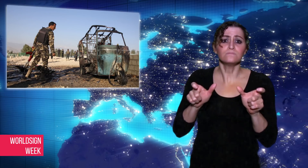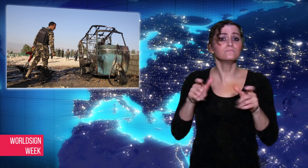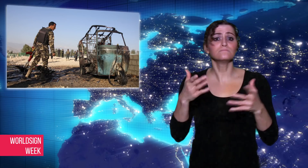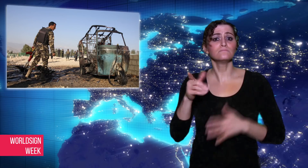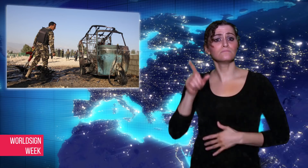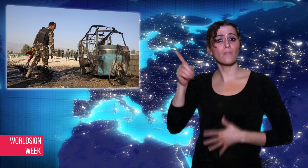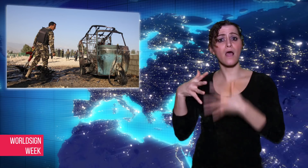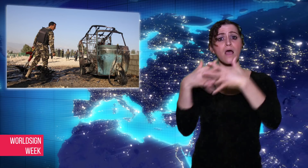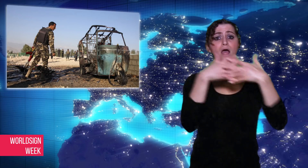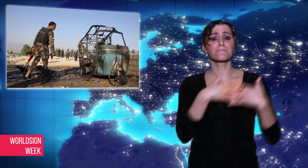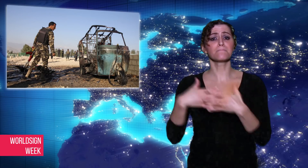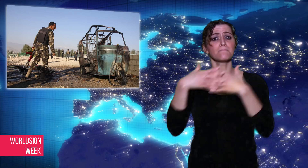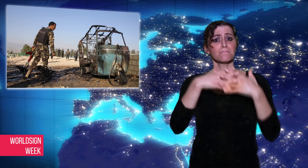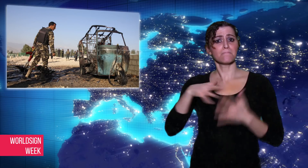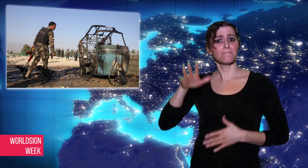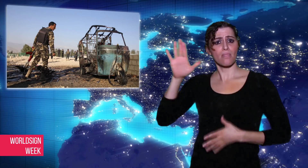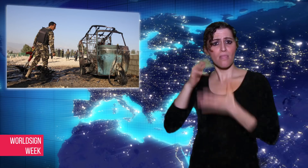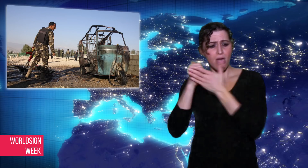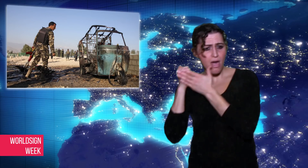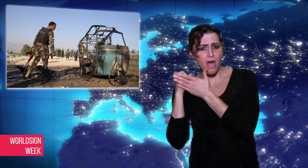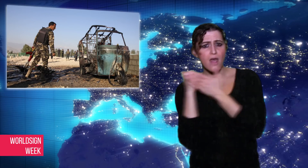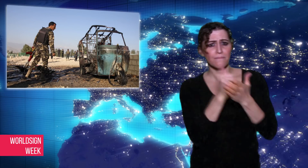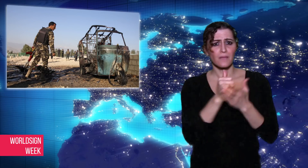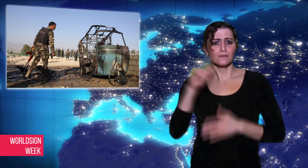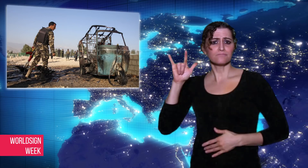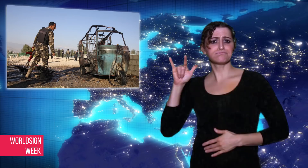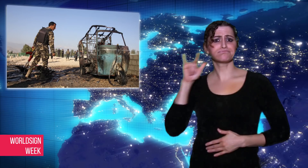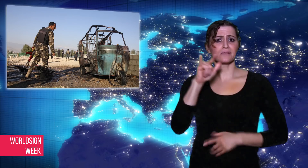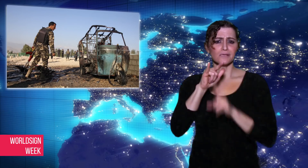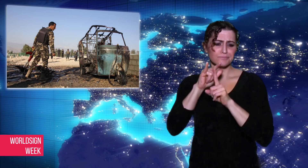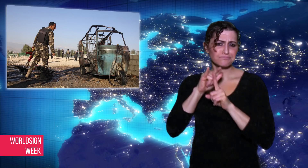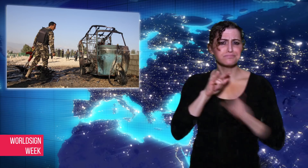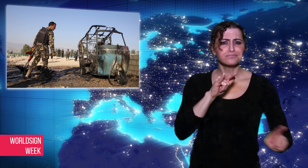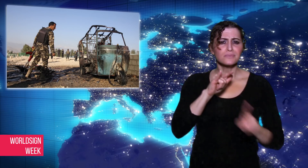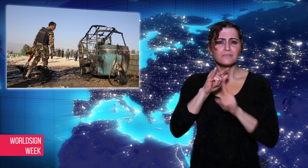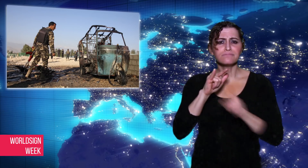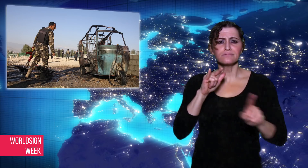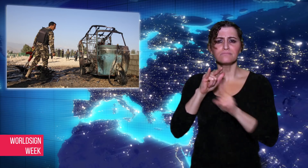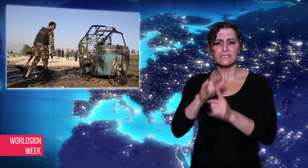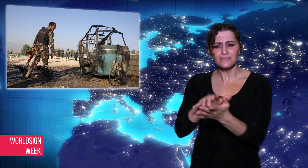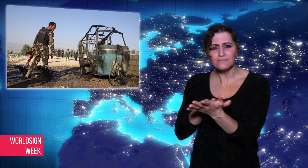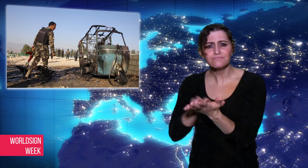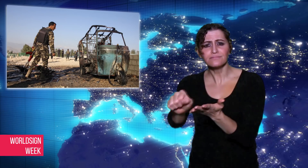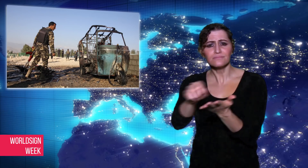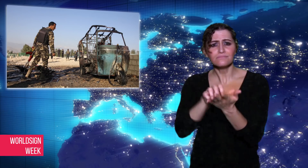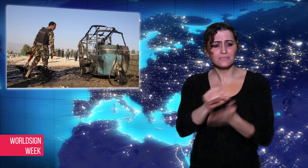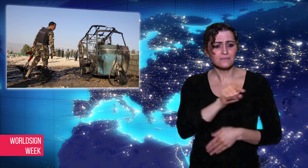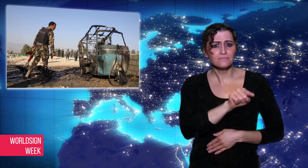against the militants, but army